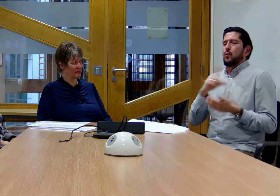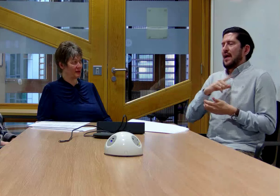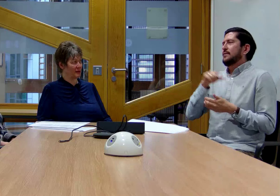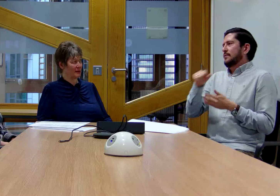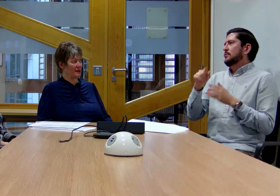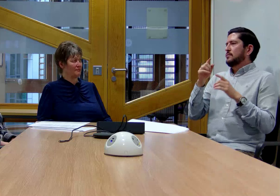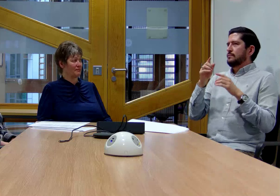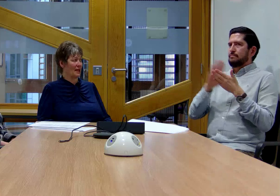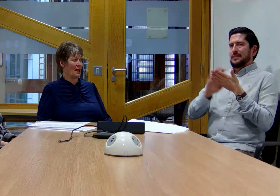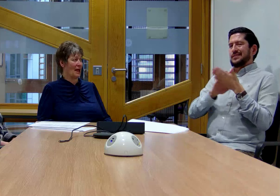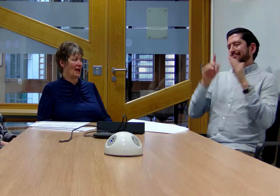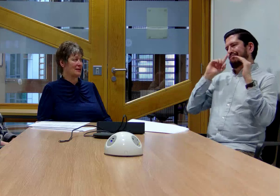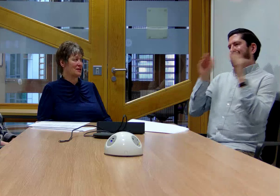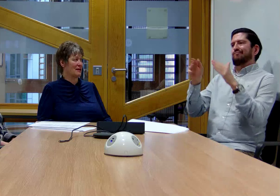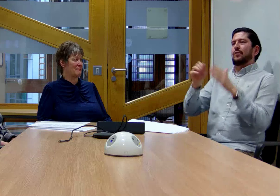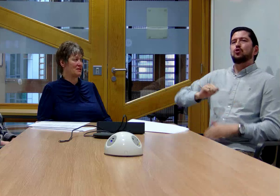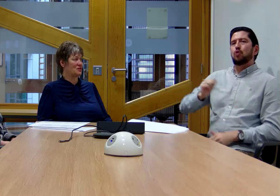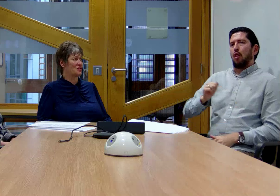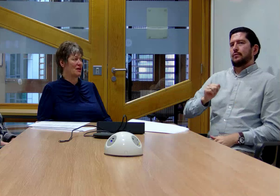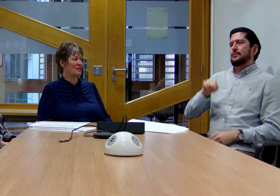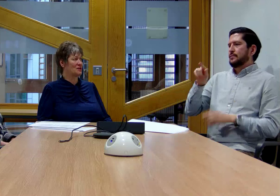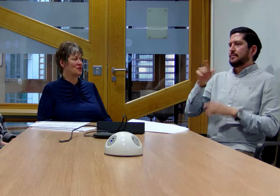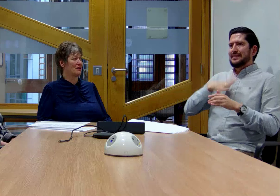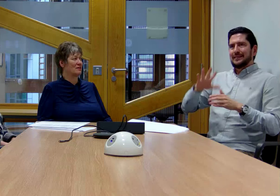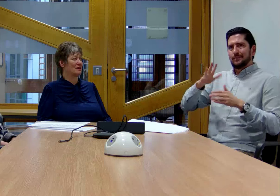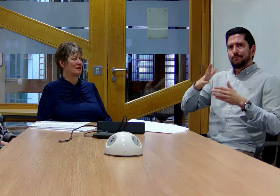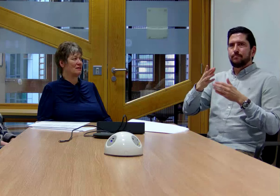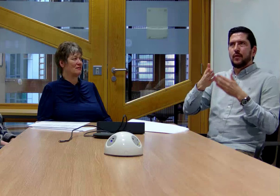I was so proud. It was a wonderful day.